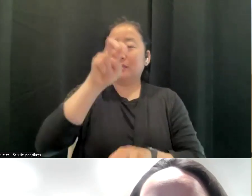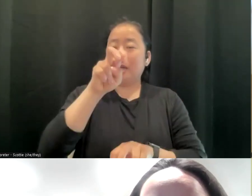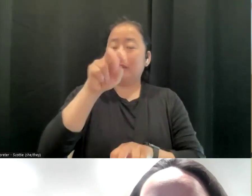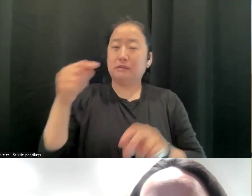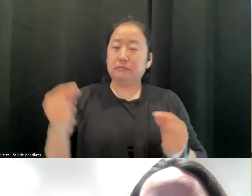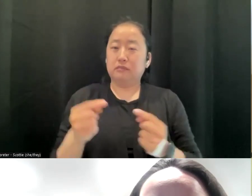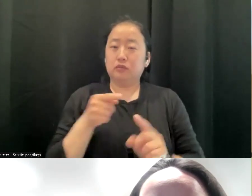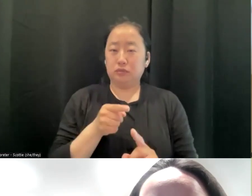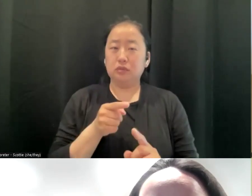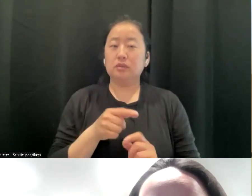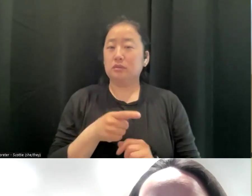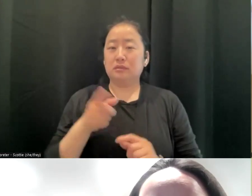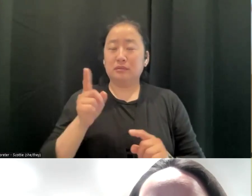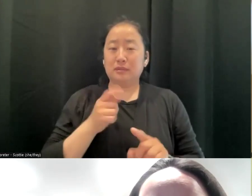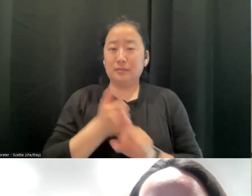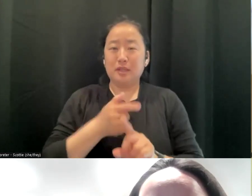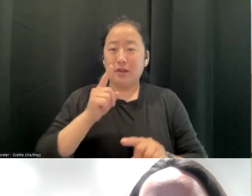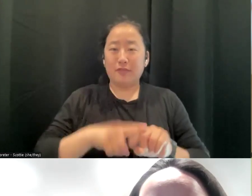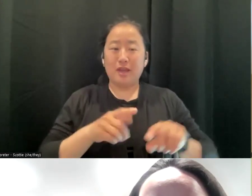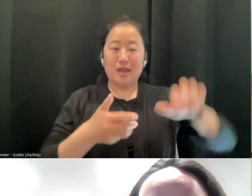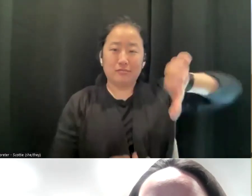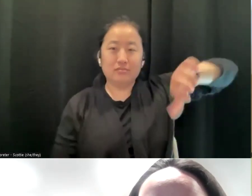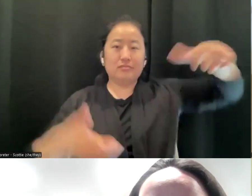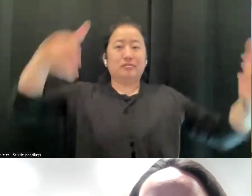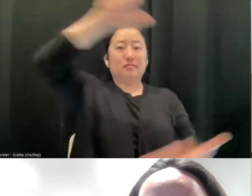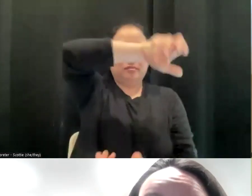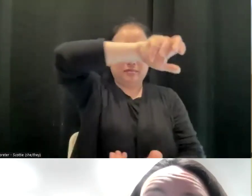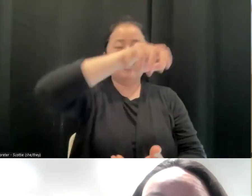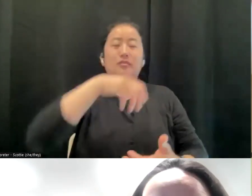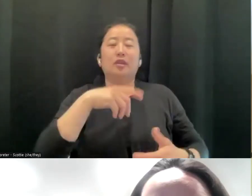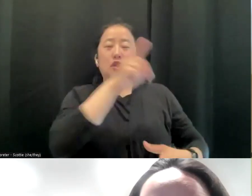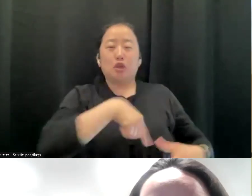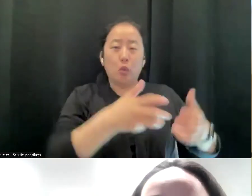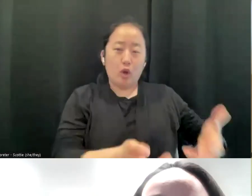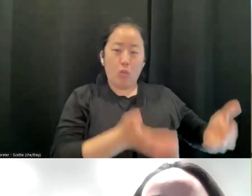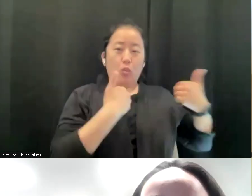They can't flip the bike upside-down, get the wheels off, get the new chain on.